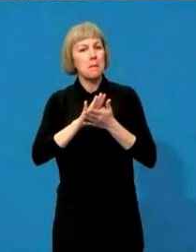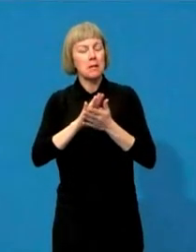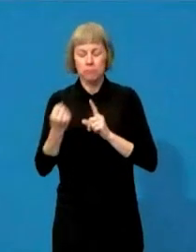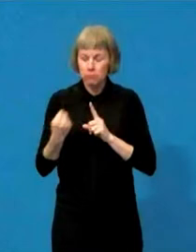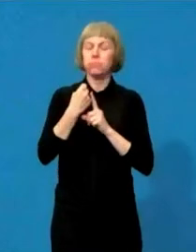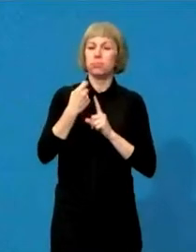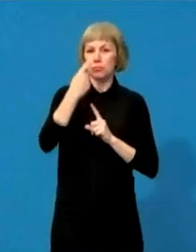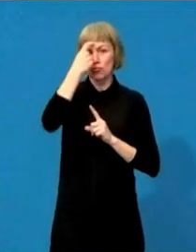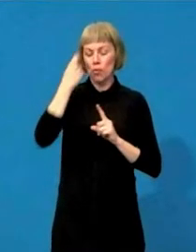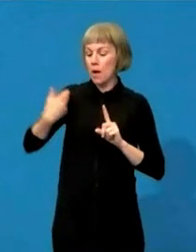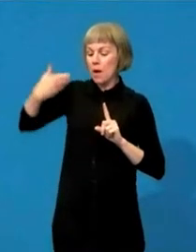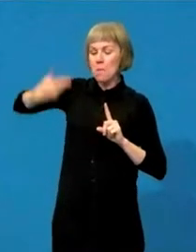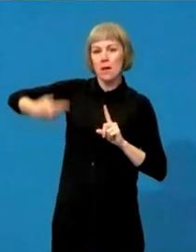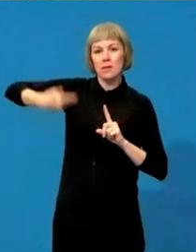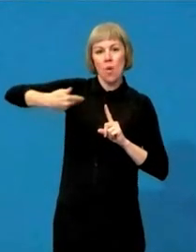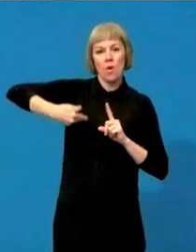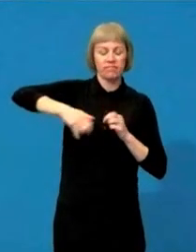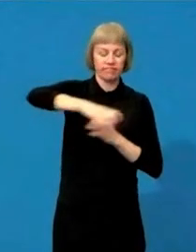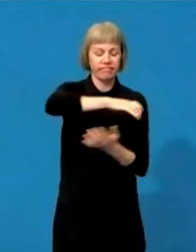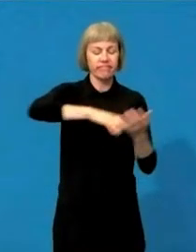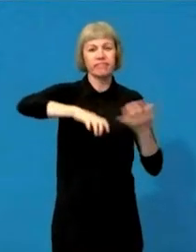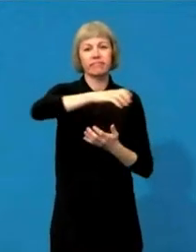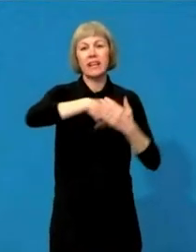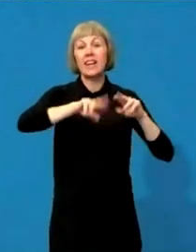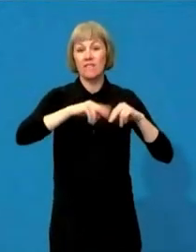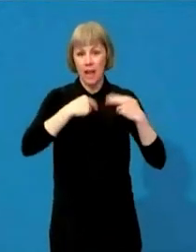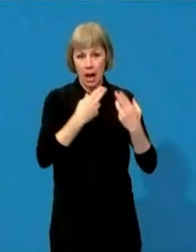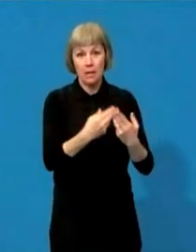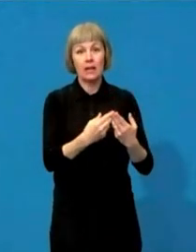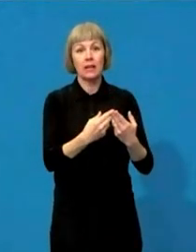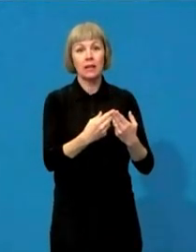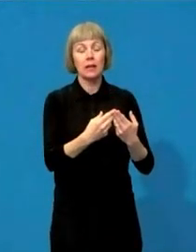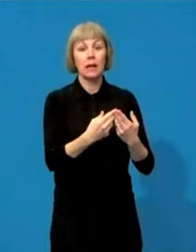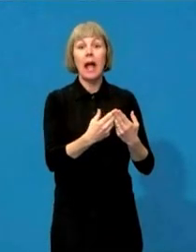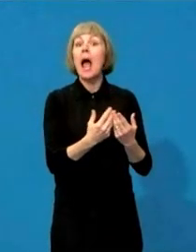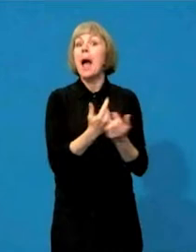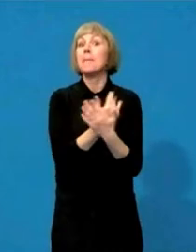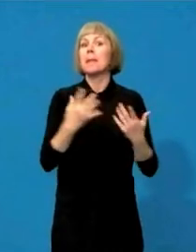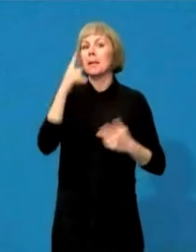And the reaction of a lot of people to deal with that trauma is to hide it or to, you